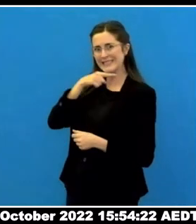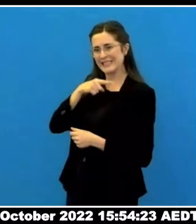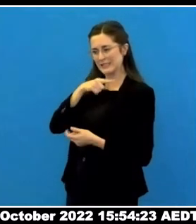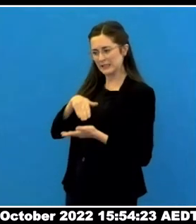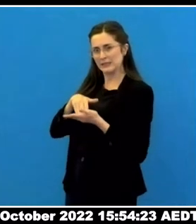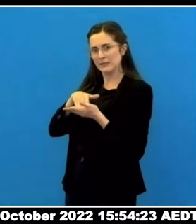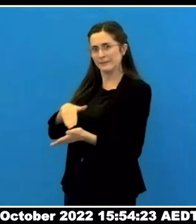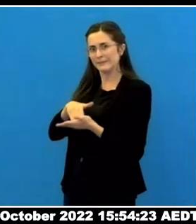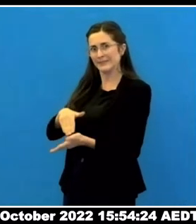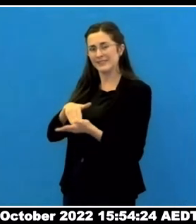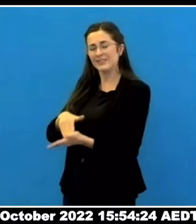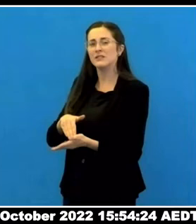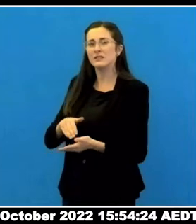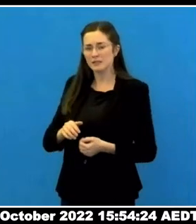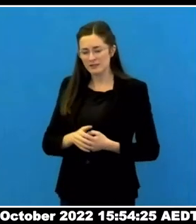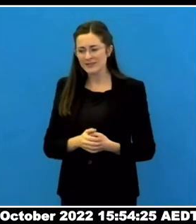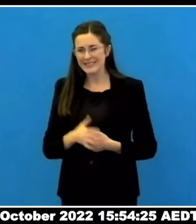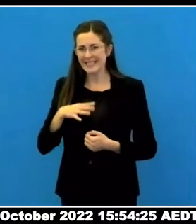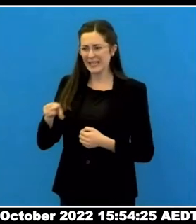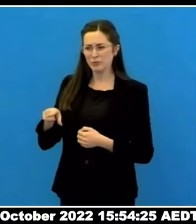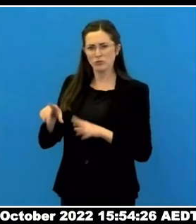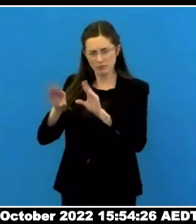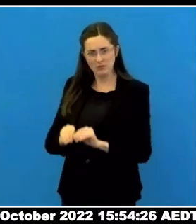to get over that things.